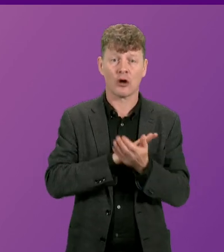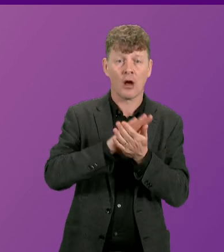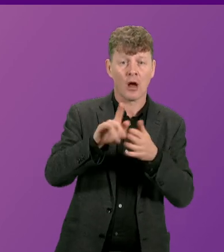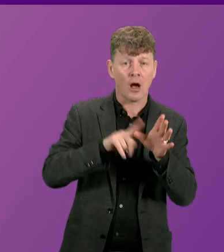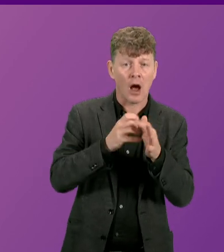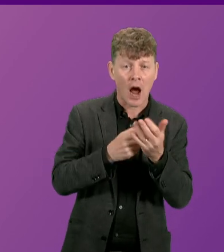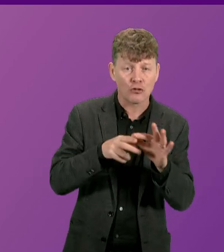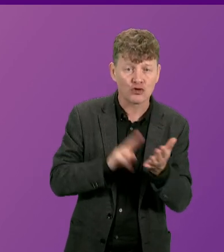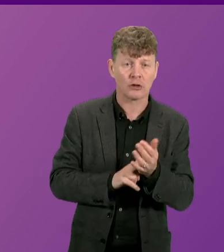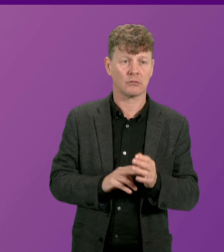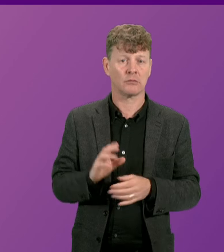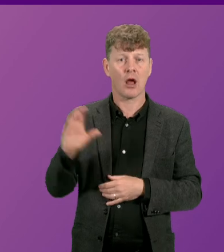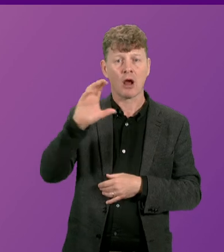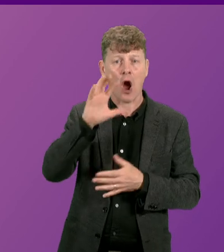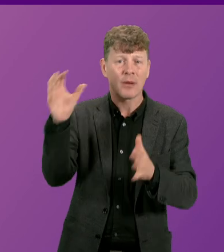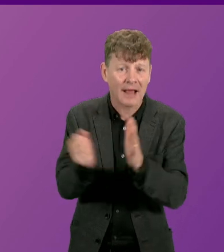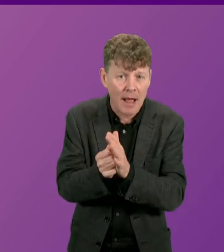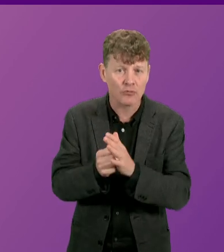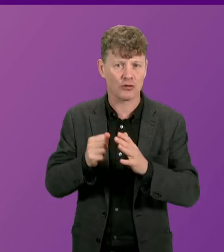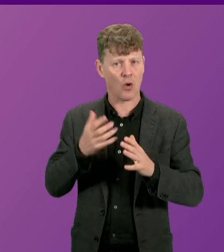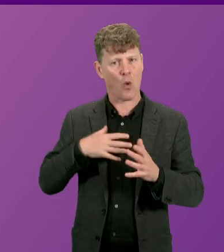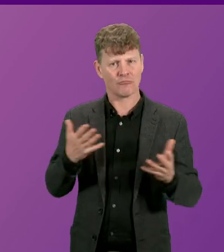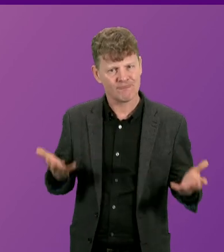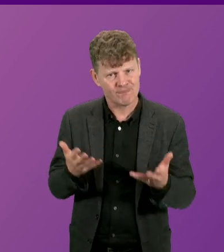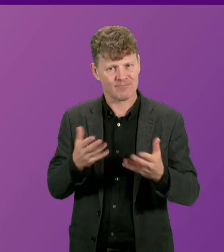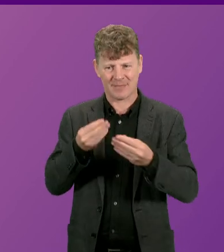capture technologies, in order to drive economic growth and support green jobs.